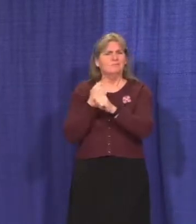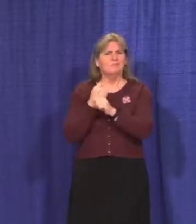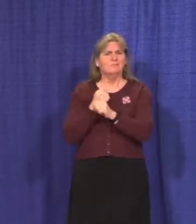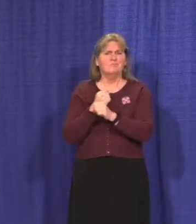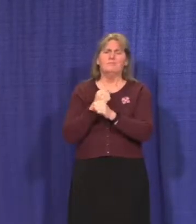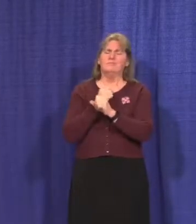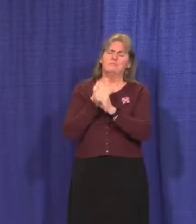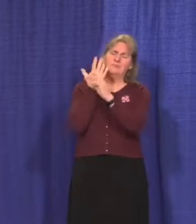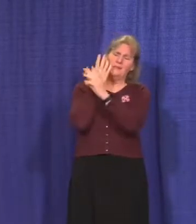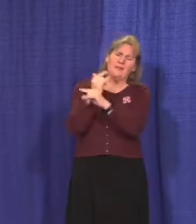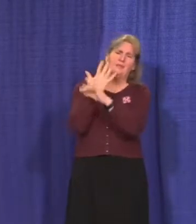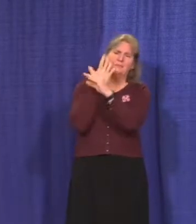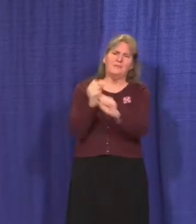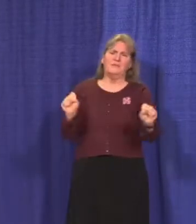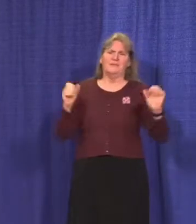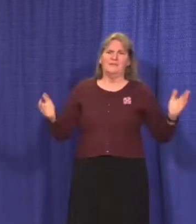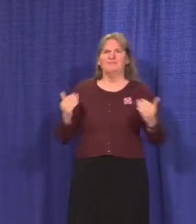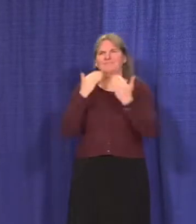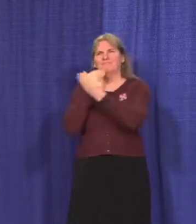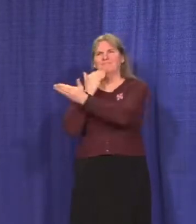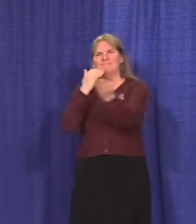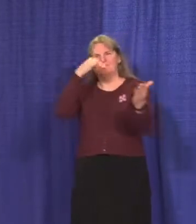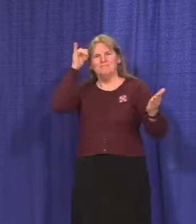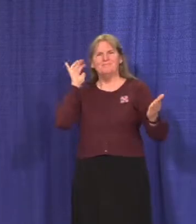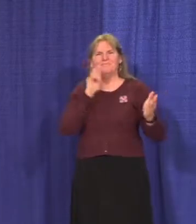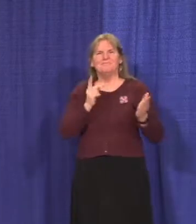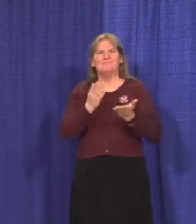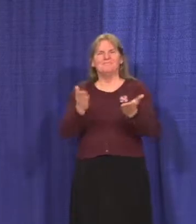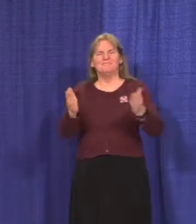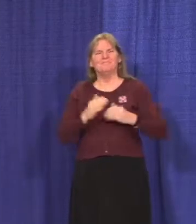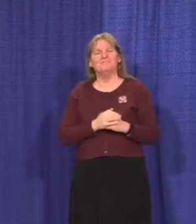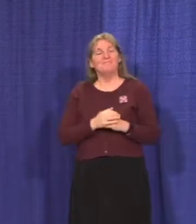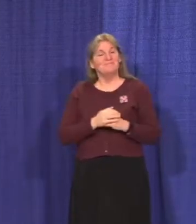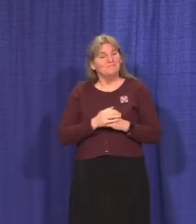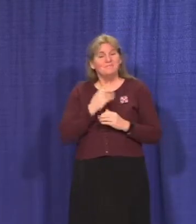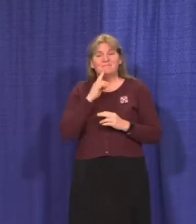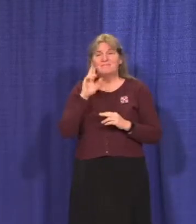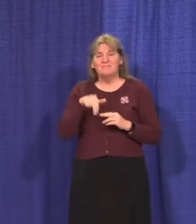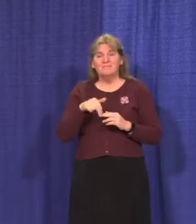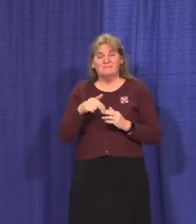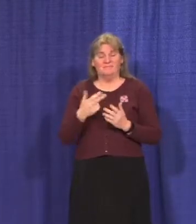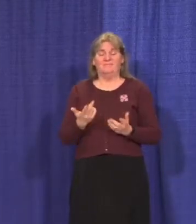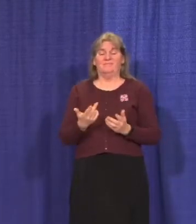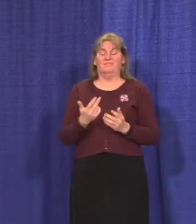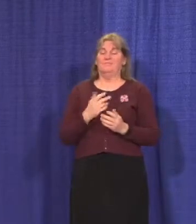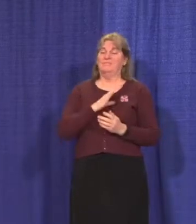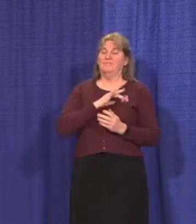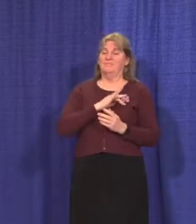Thank you very much. We are fortunate that we are not out of the woods yet and I know